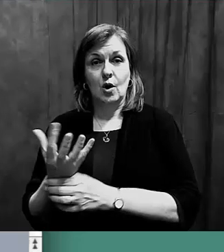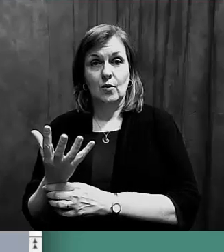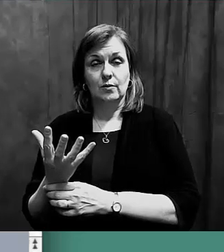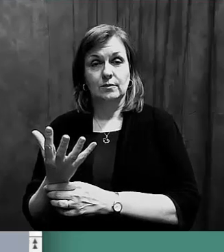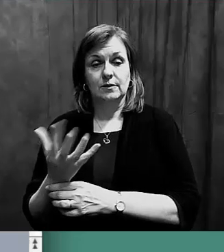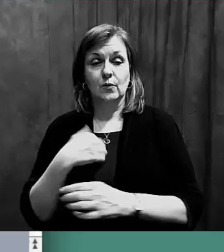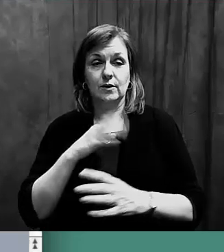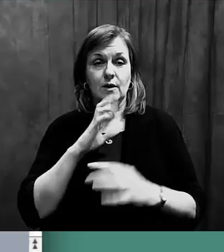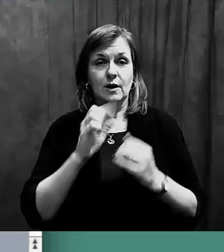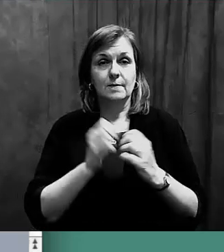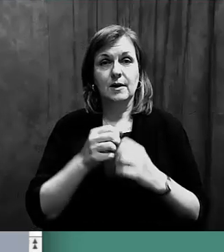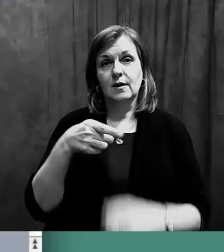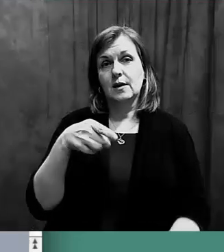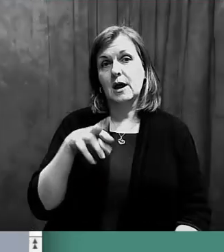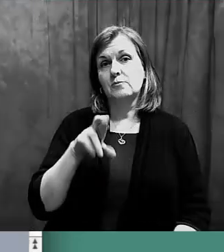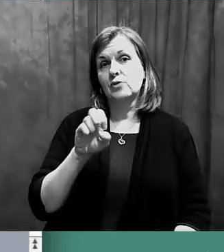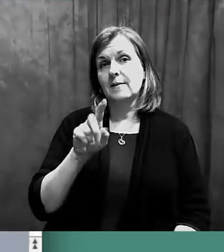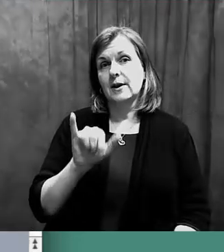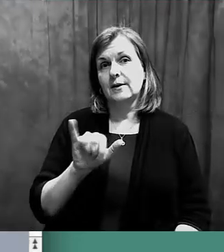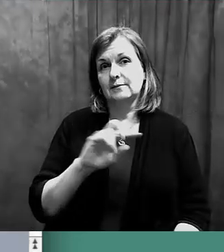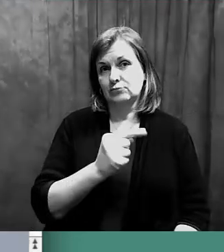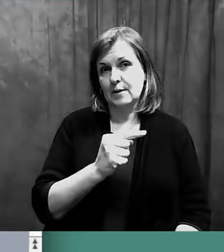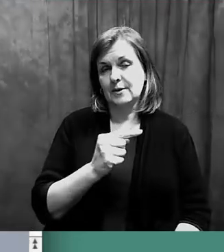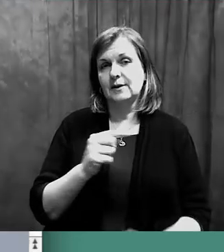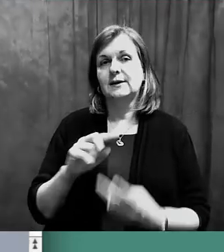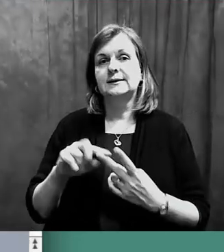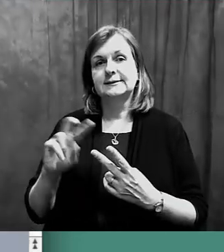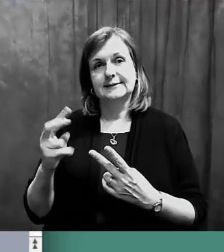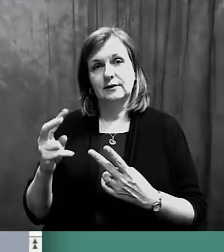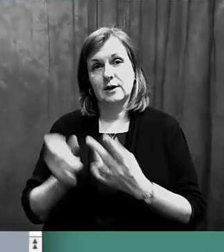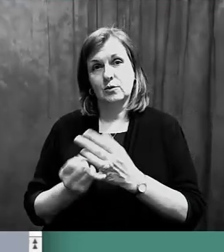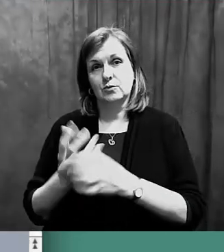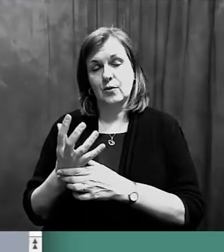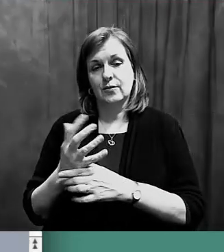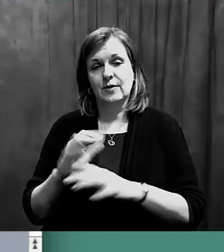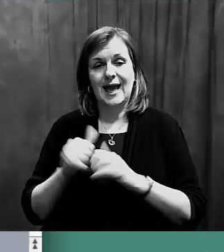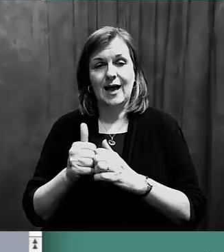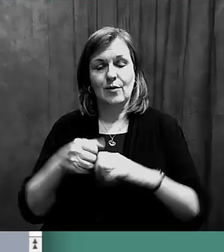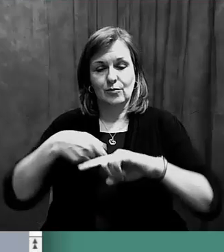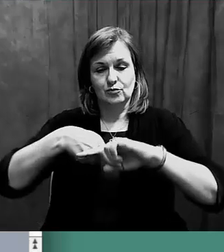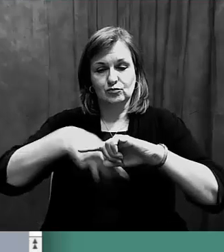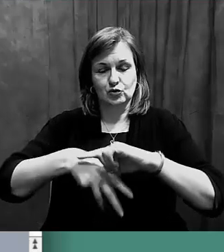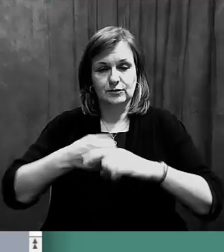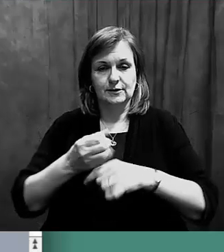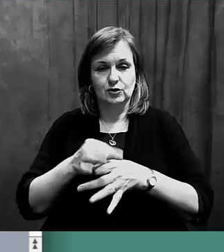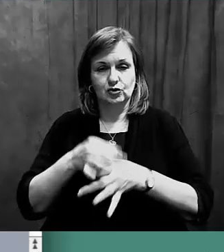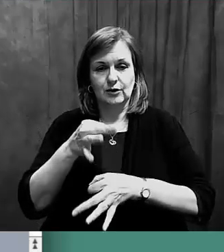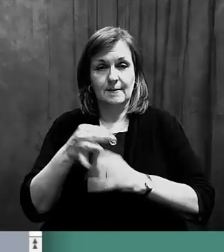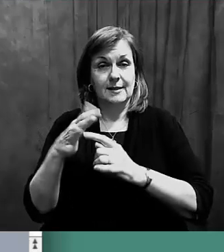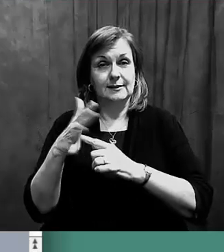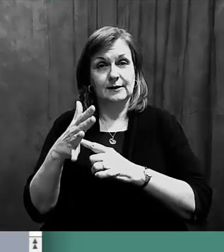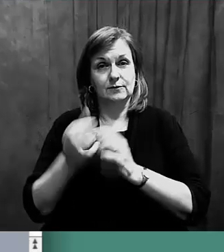in particular we've discussed primary and secondary growth the formation of different